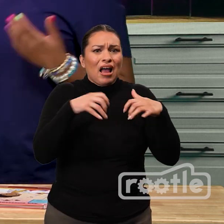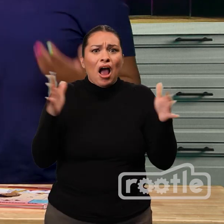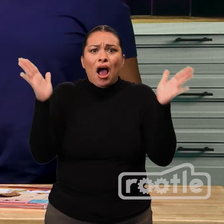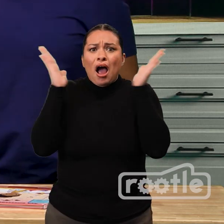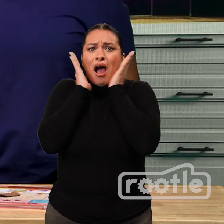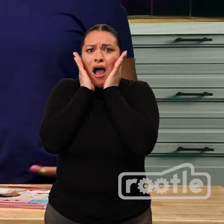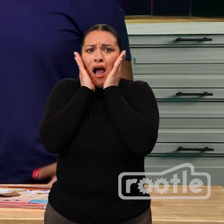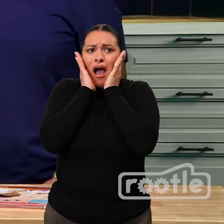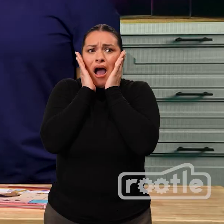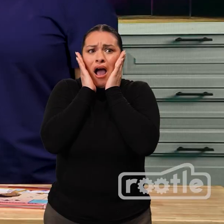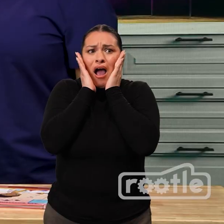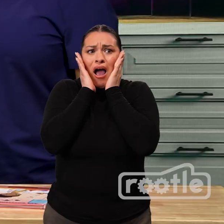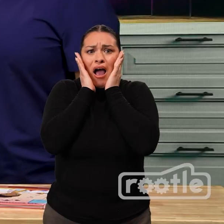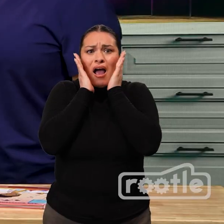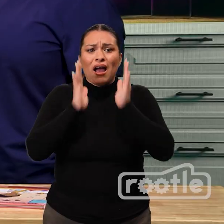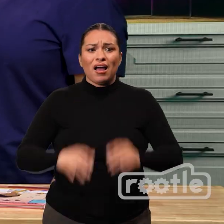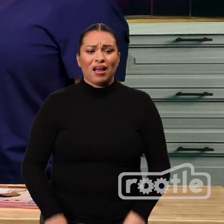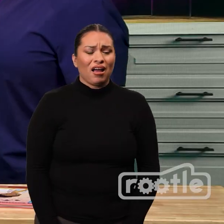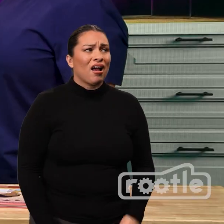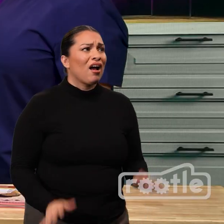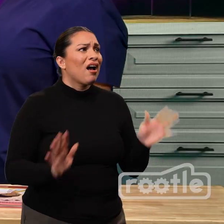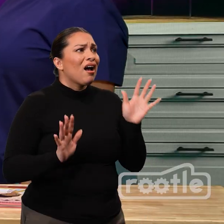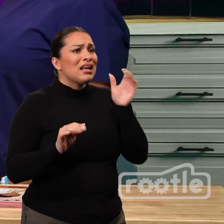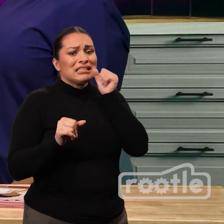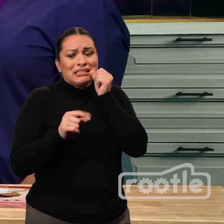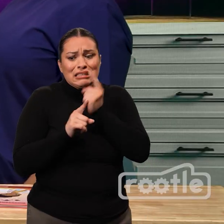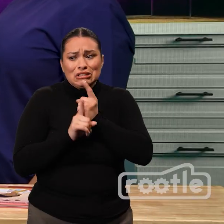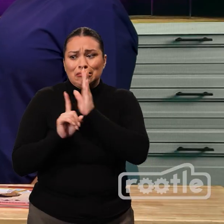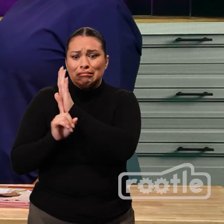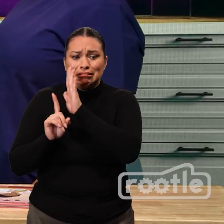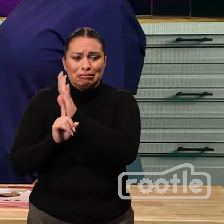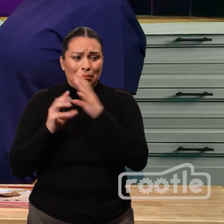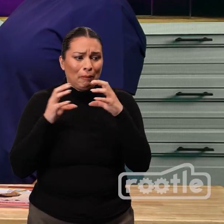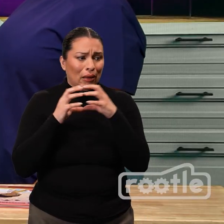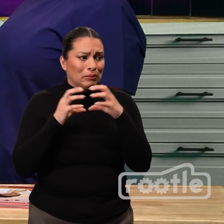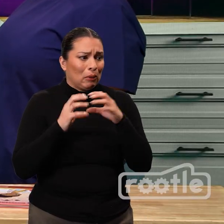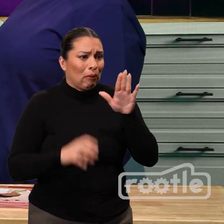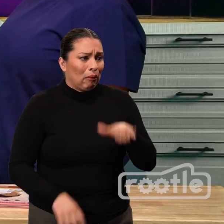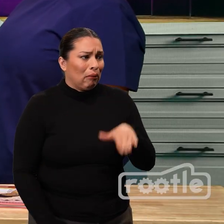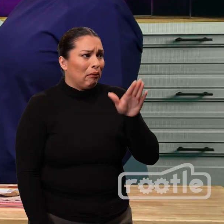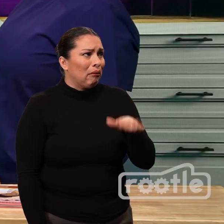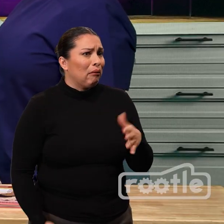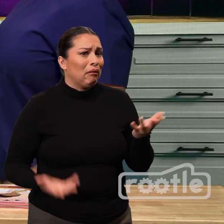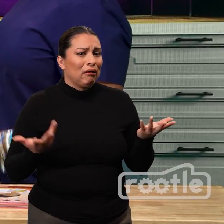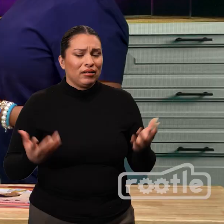Oh, no. My sister's bounciest bouncy ball.